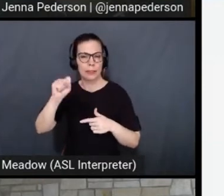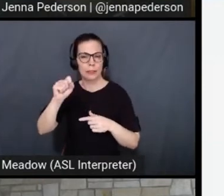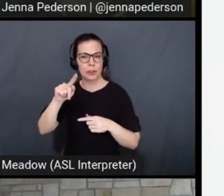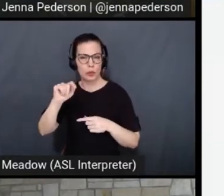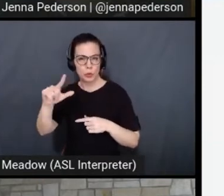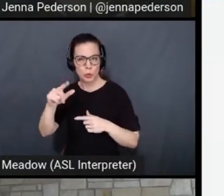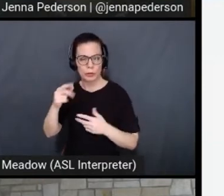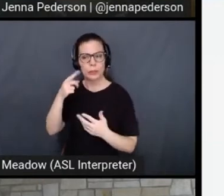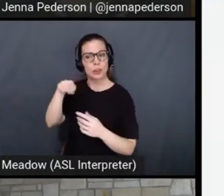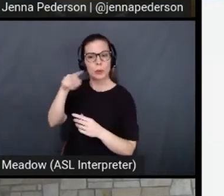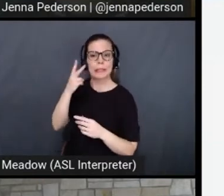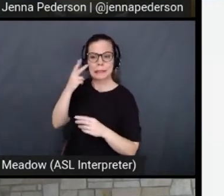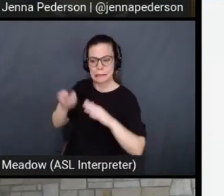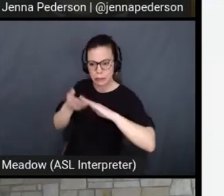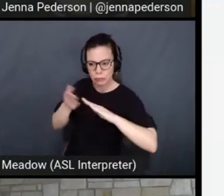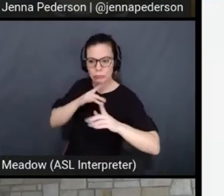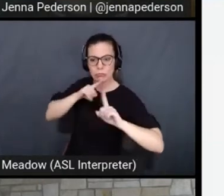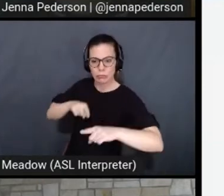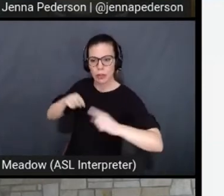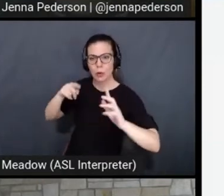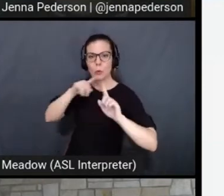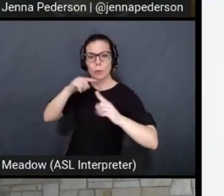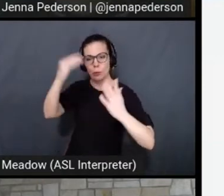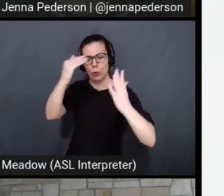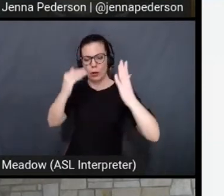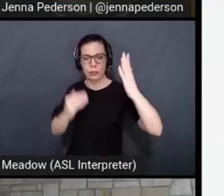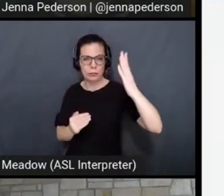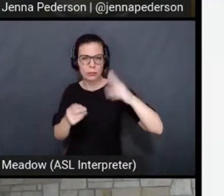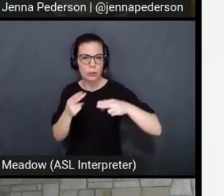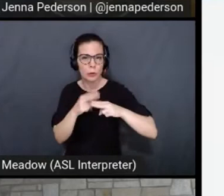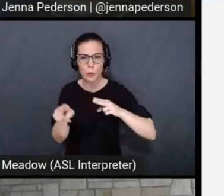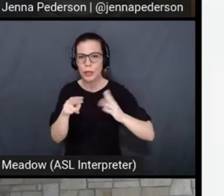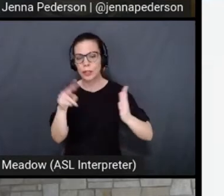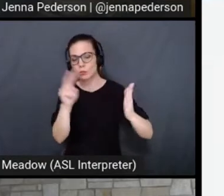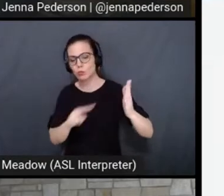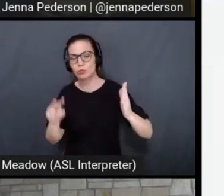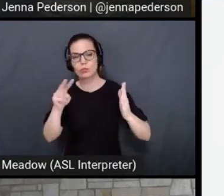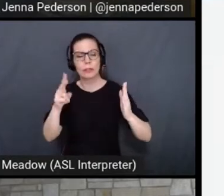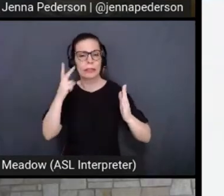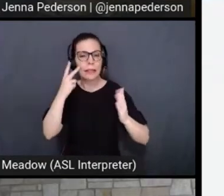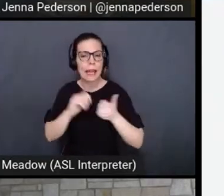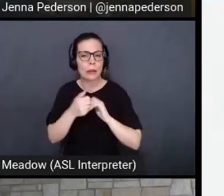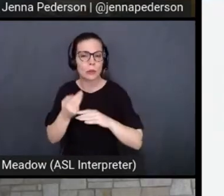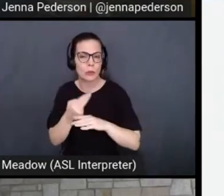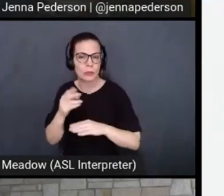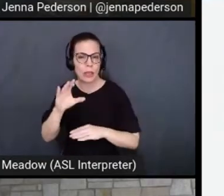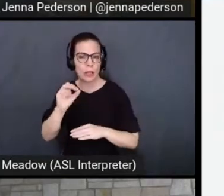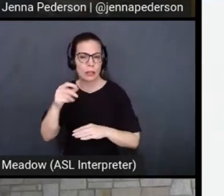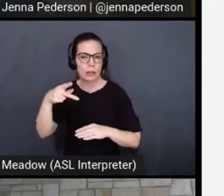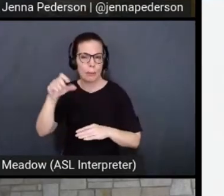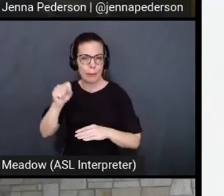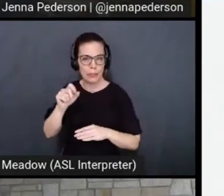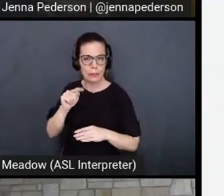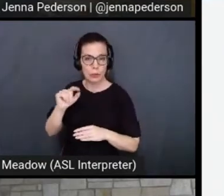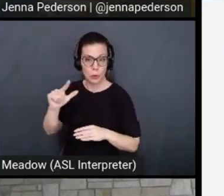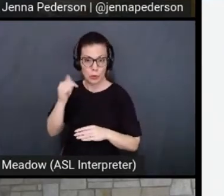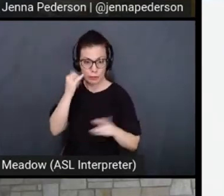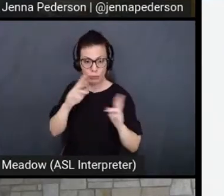and get a quick glimpse of how to use the compass tool. But if everyone's ready, I'll jump right in.